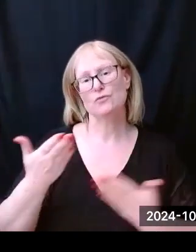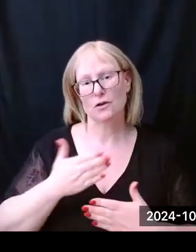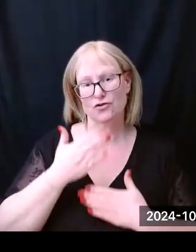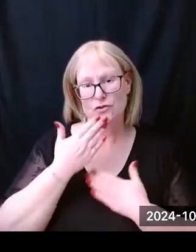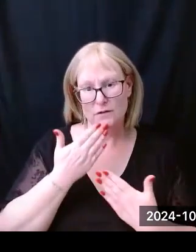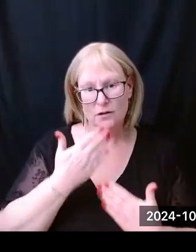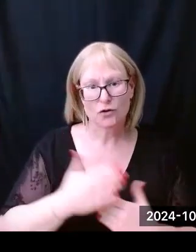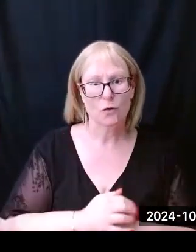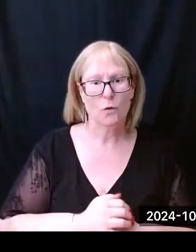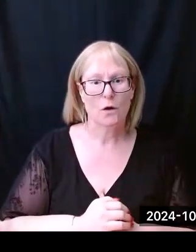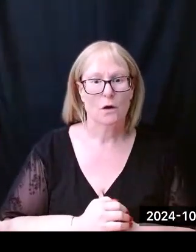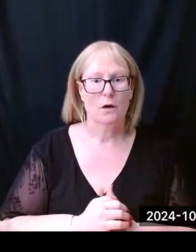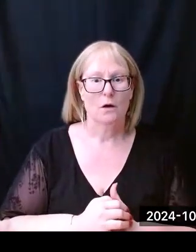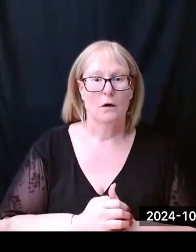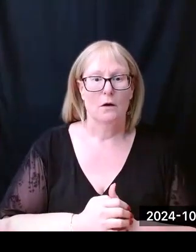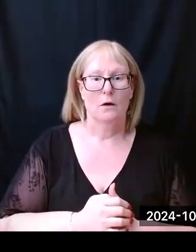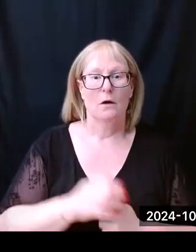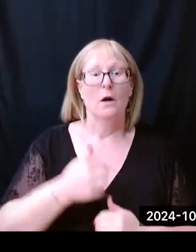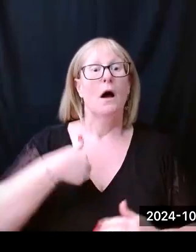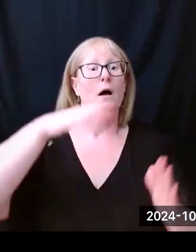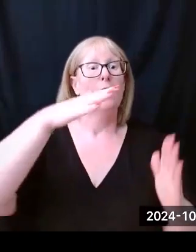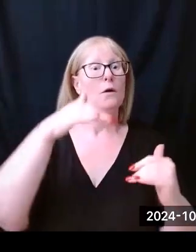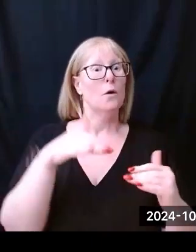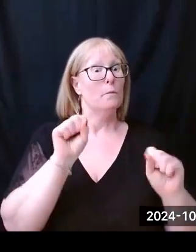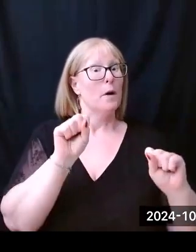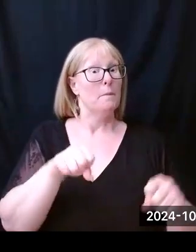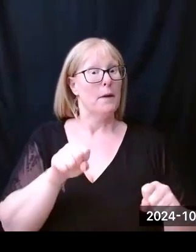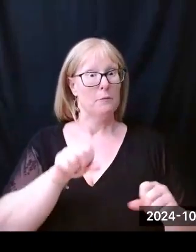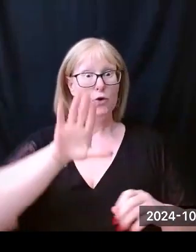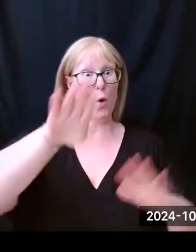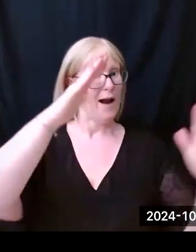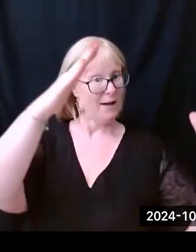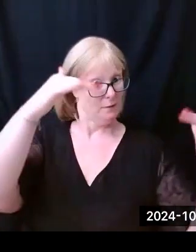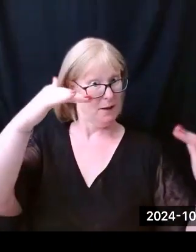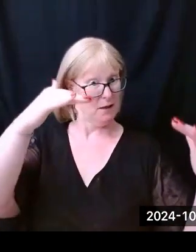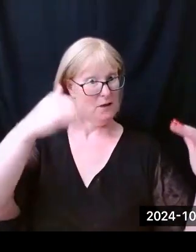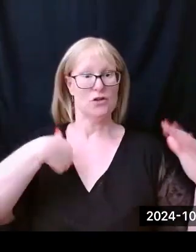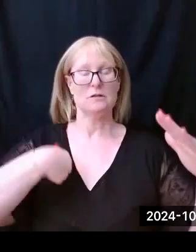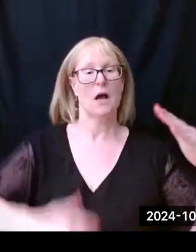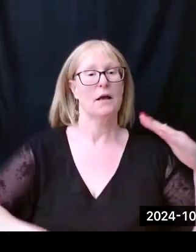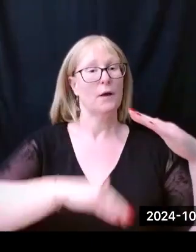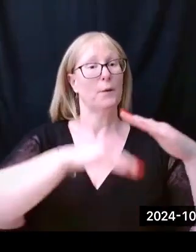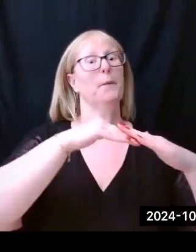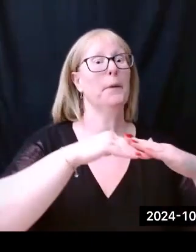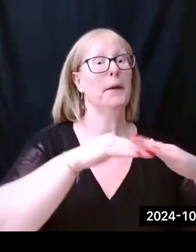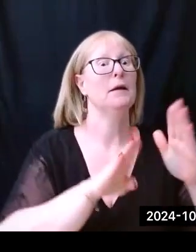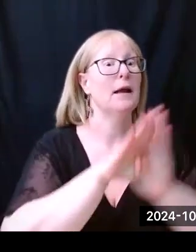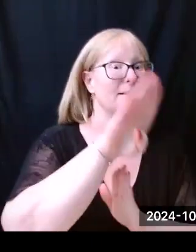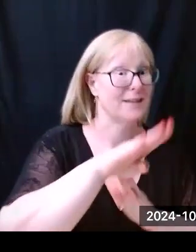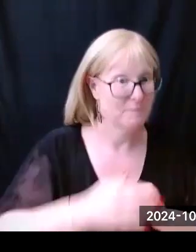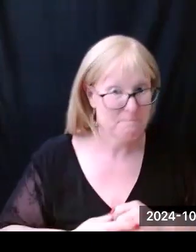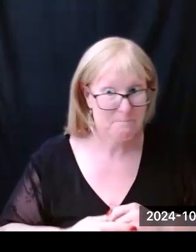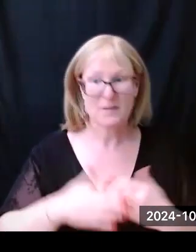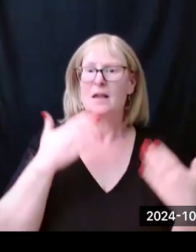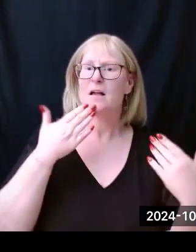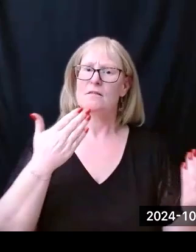And I hope that I'm able to live up to your expectations. But welcome to everyone tonight. Thank you all for having me.